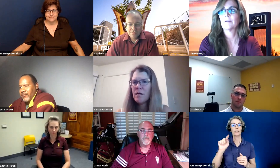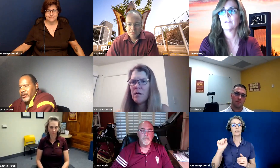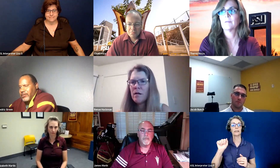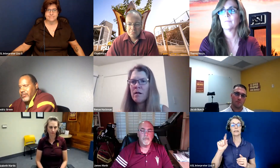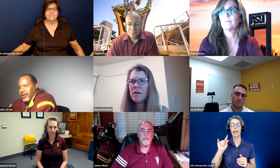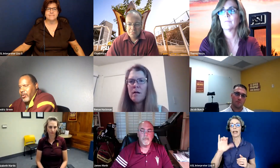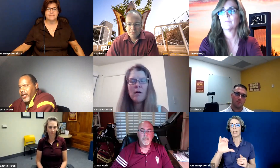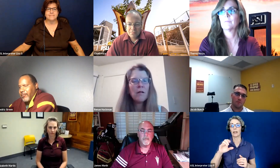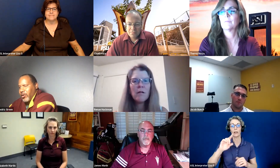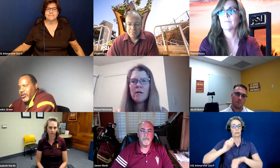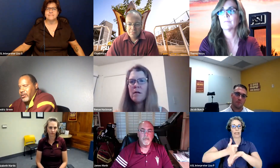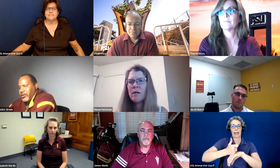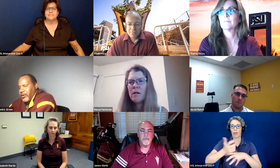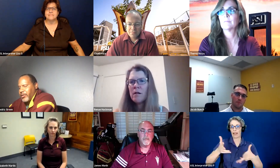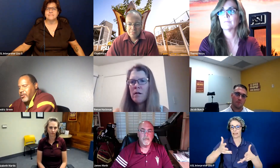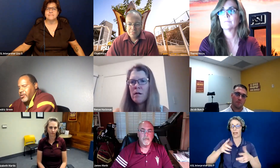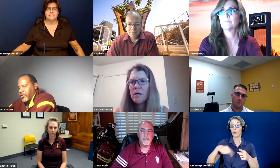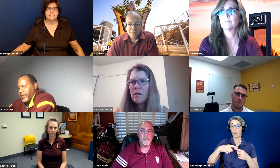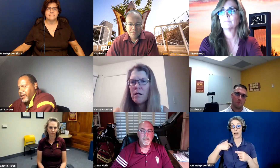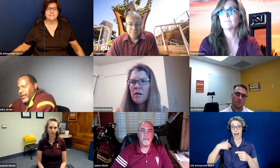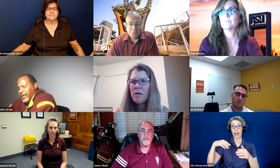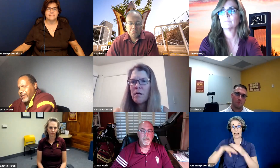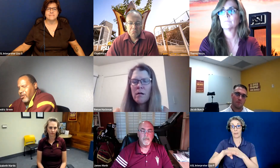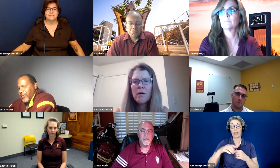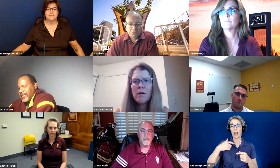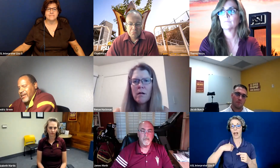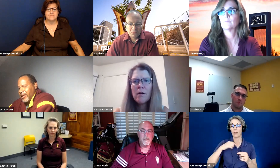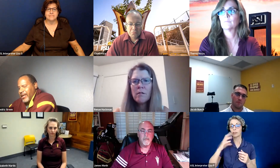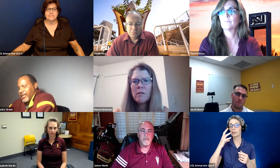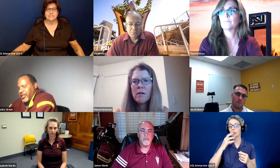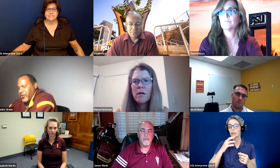I was a pretty high partial or 20 over 200. And throughout my time at ASU,